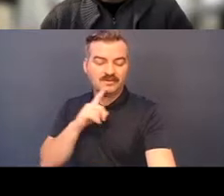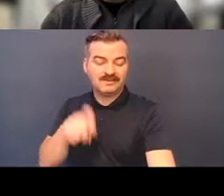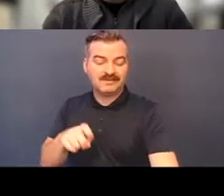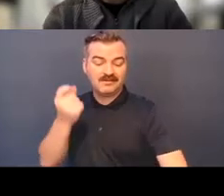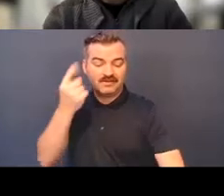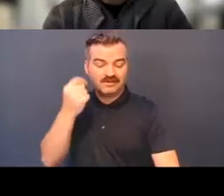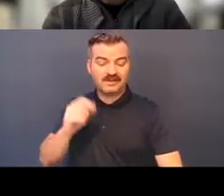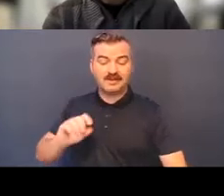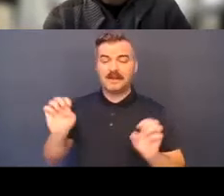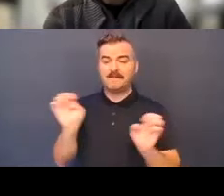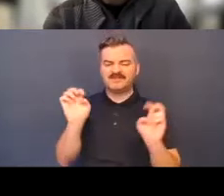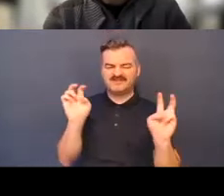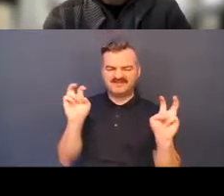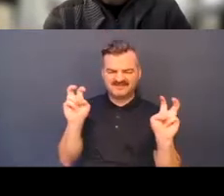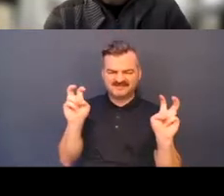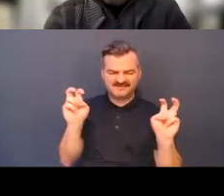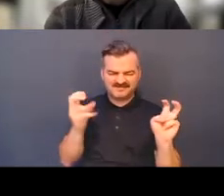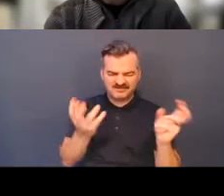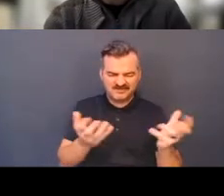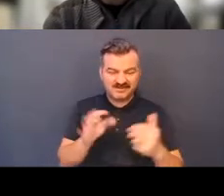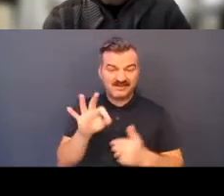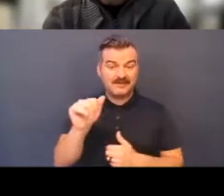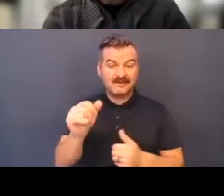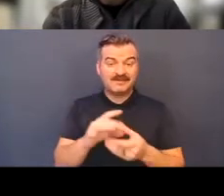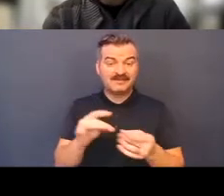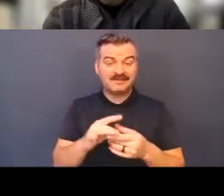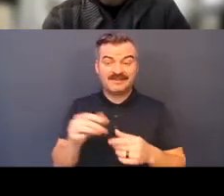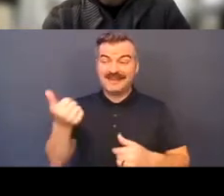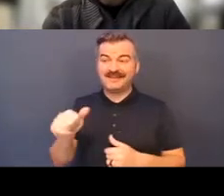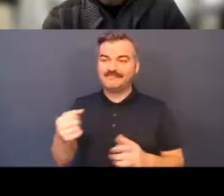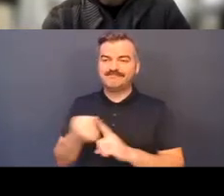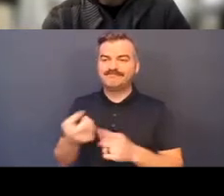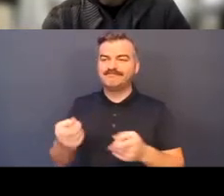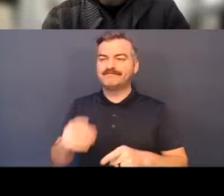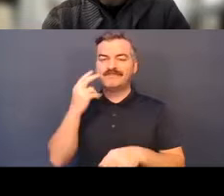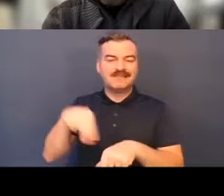Again FEMA defines an emergency as, quote, any incident whether natural technological,